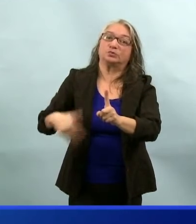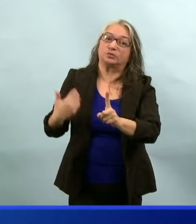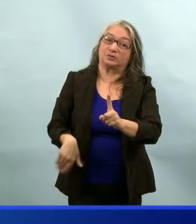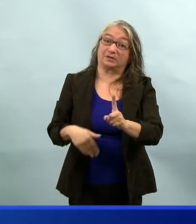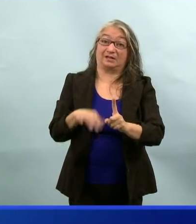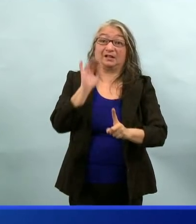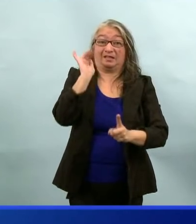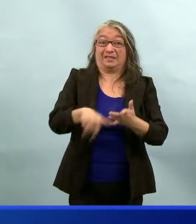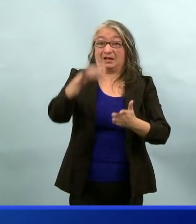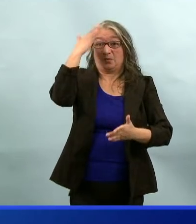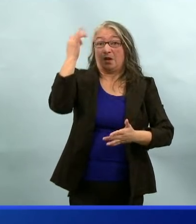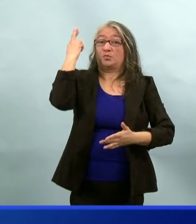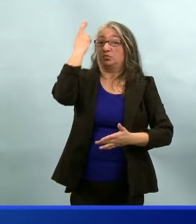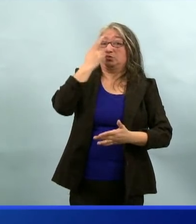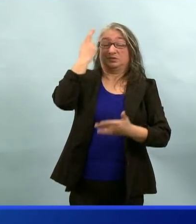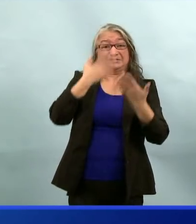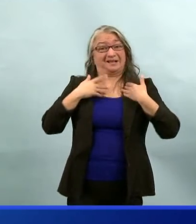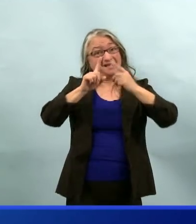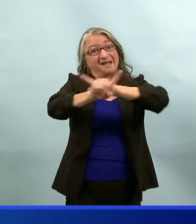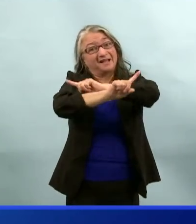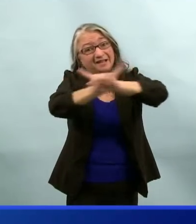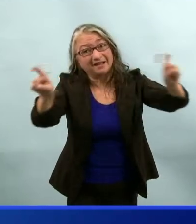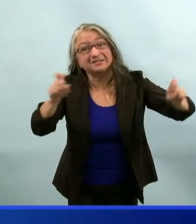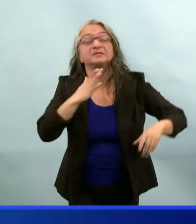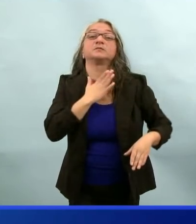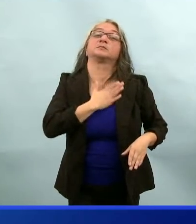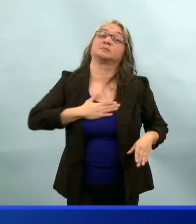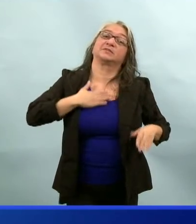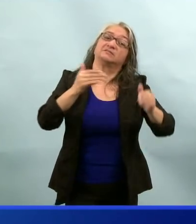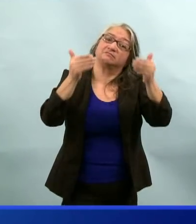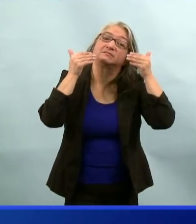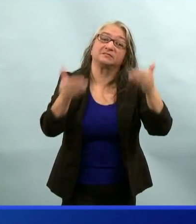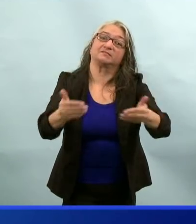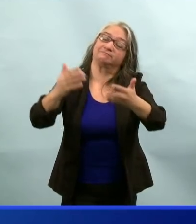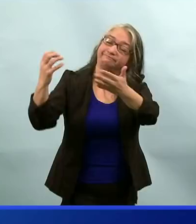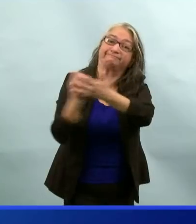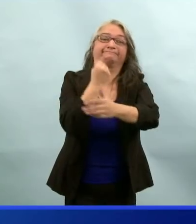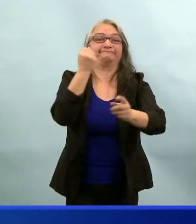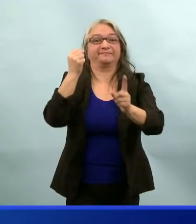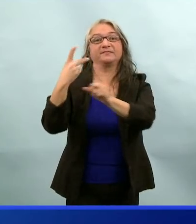for their health but also for the health of the many thousands of manitobans awaiting